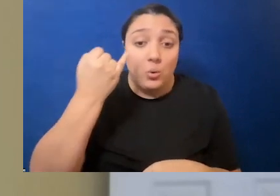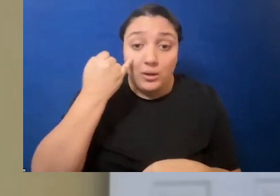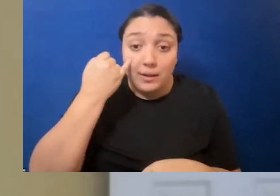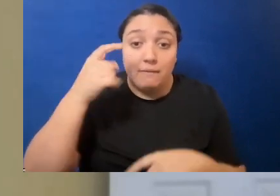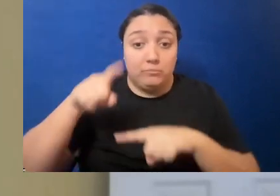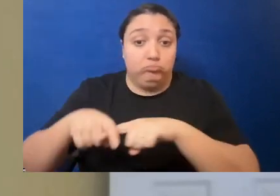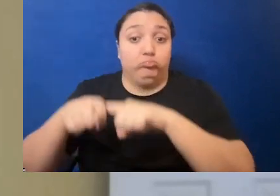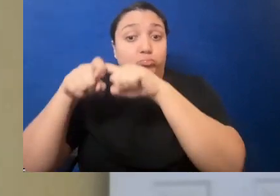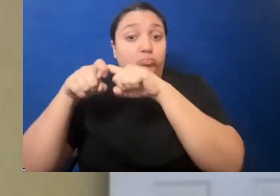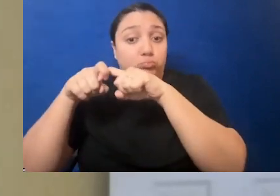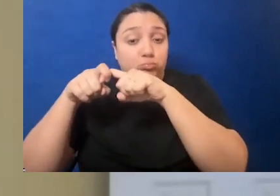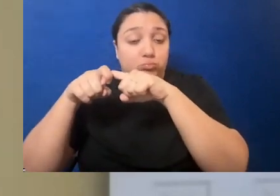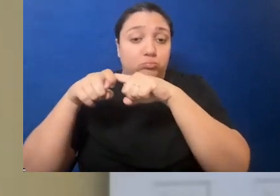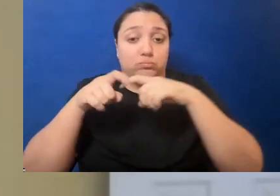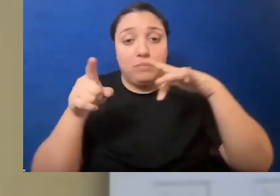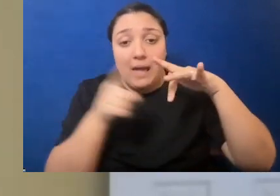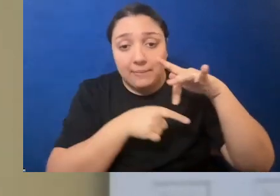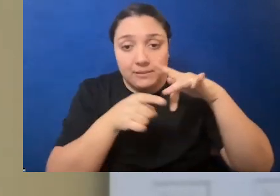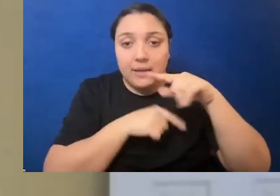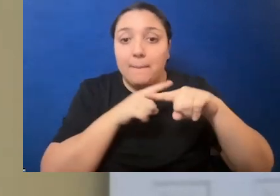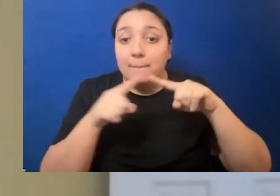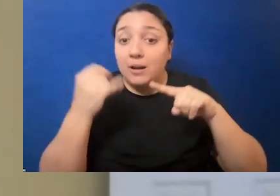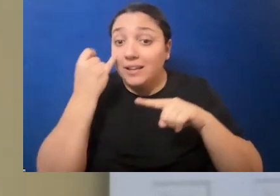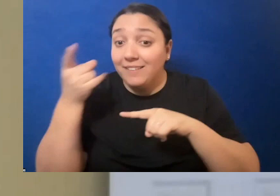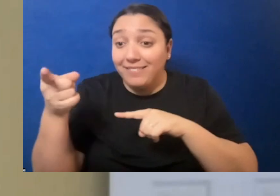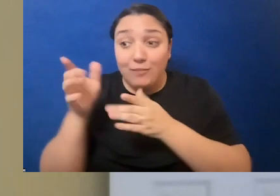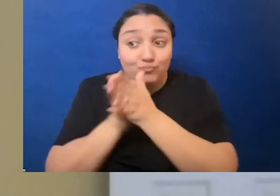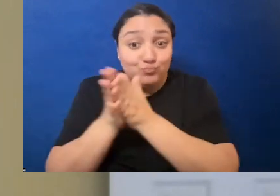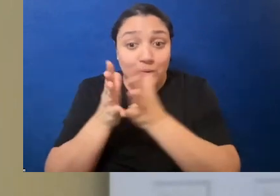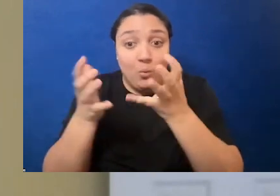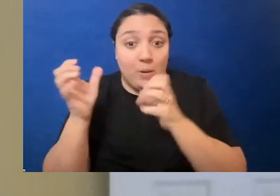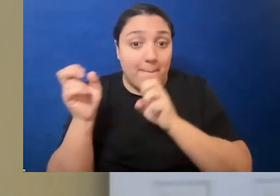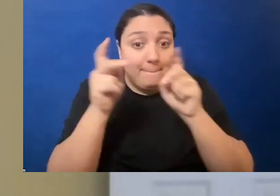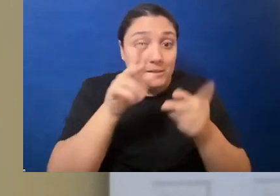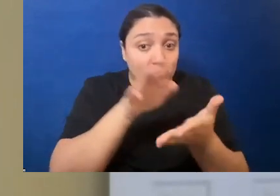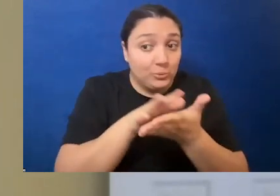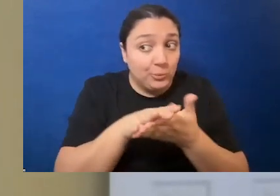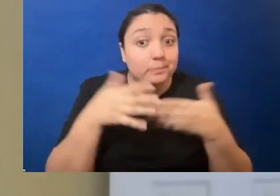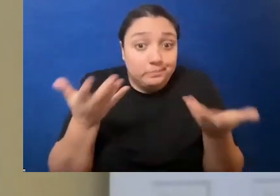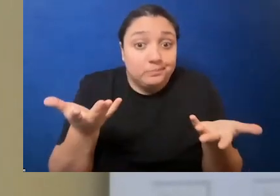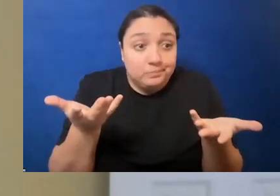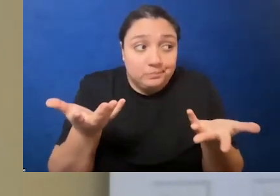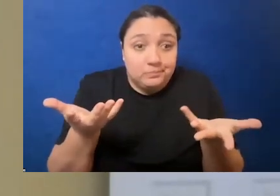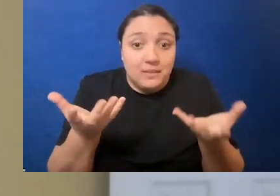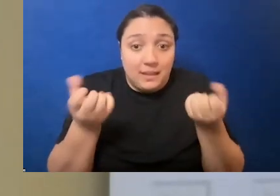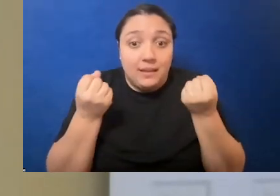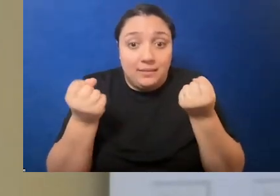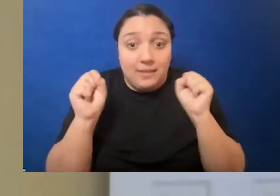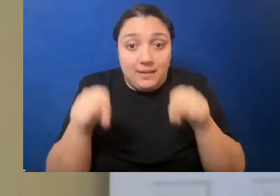UNTIL 21, EVEN IF THERE IS A TIME OF NOT ATTENDING AND THERE IS INTEREST OF RETURNING TO